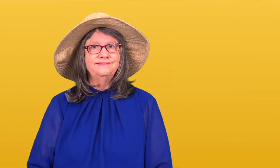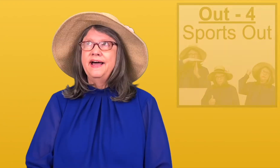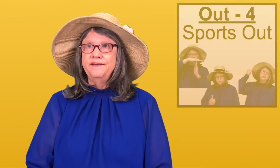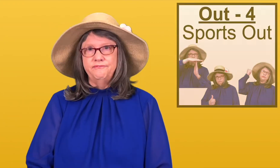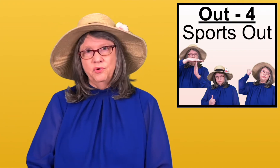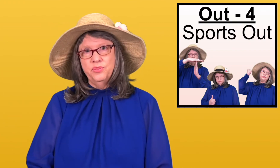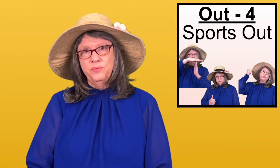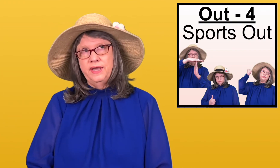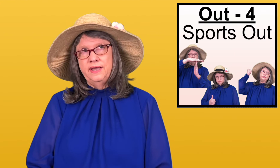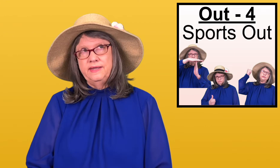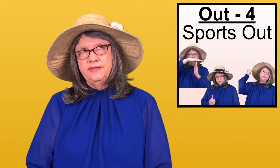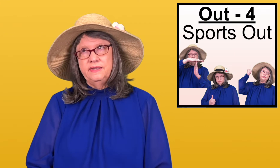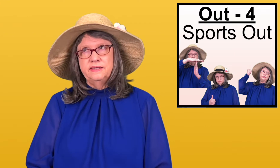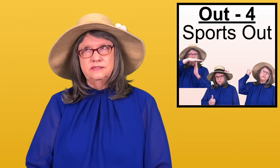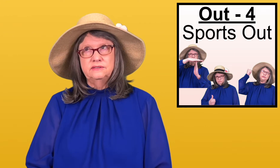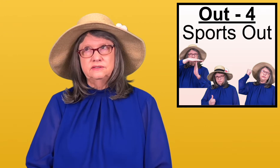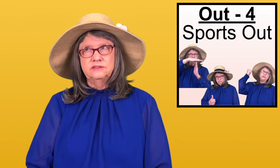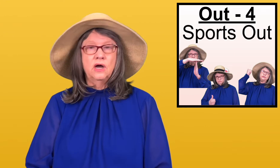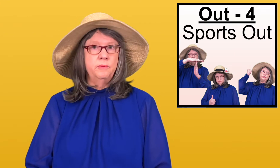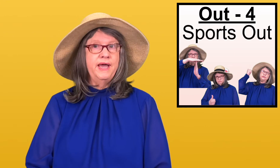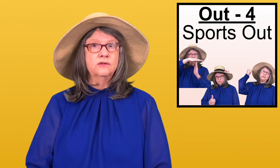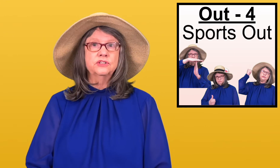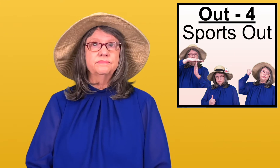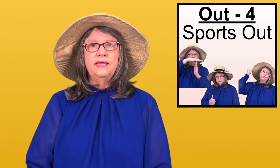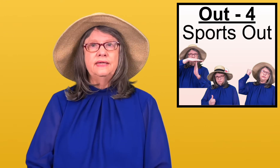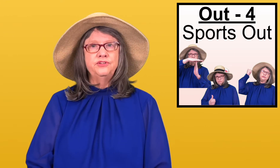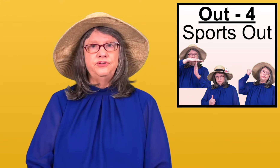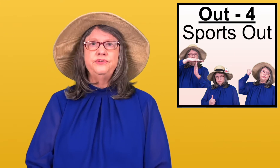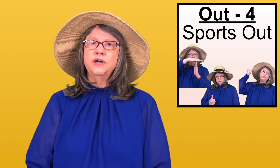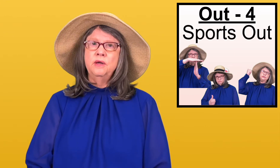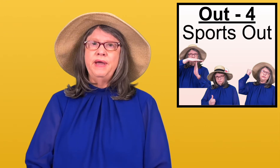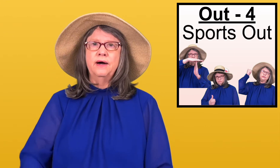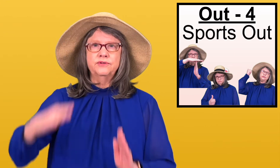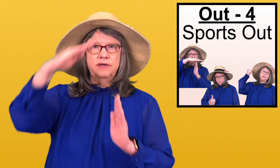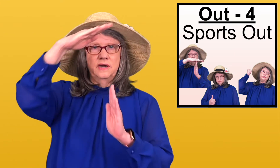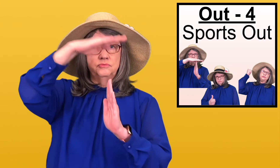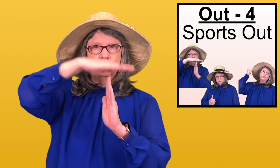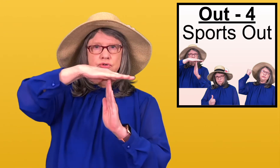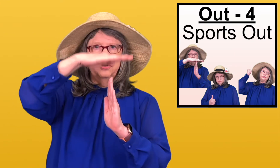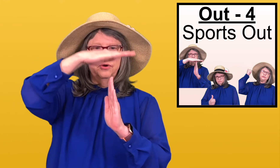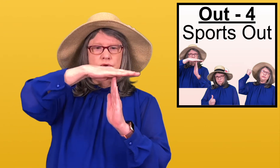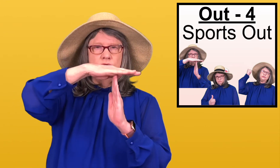And, the fourth way is "Time Out". And to do TIME-OUT, I'm sure